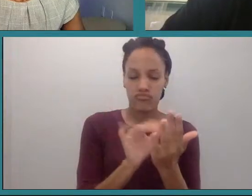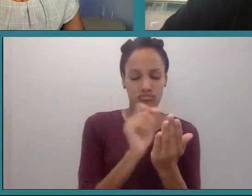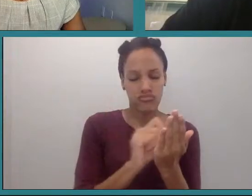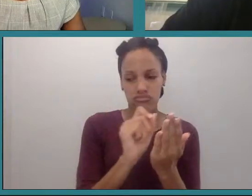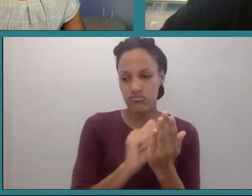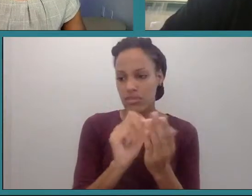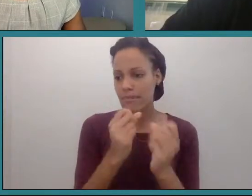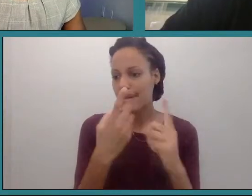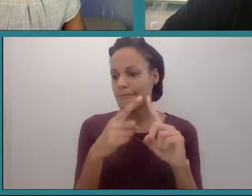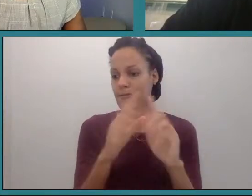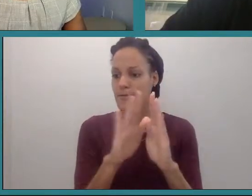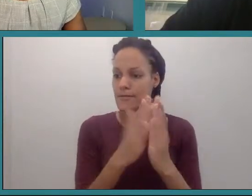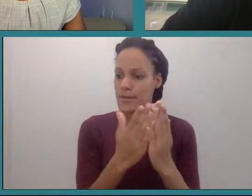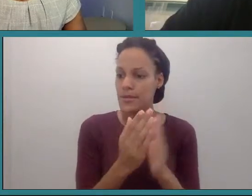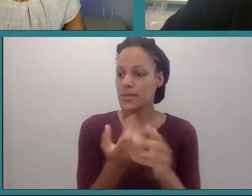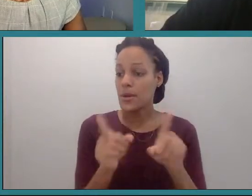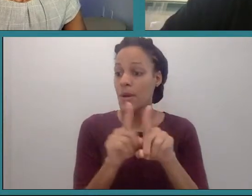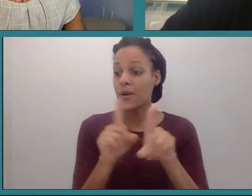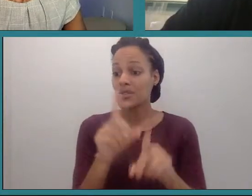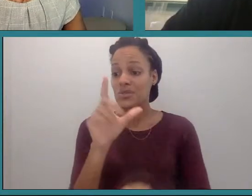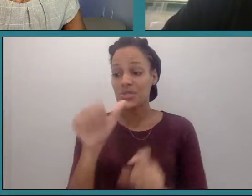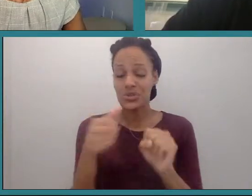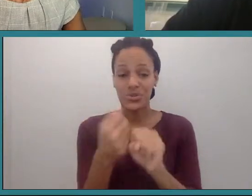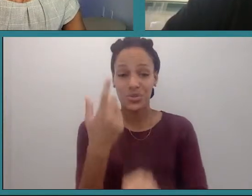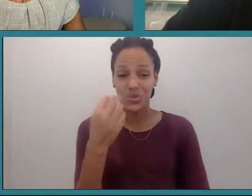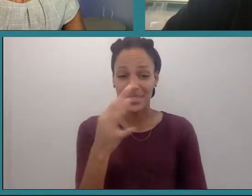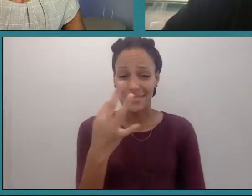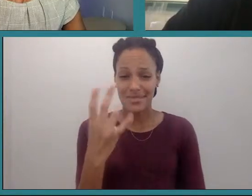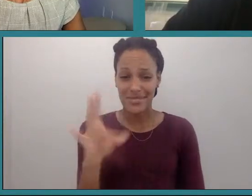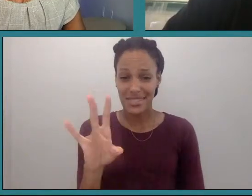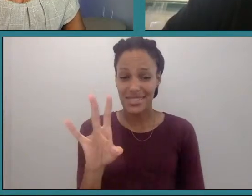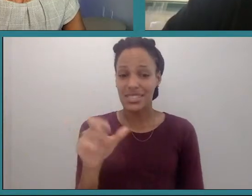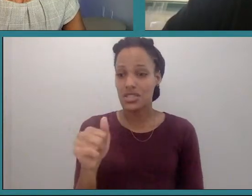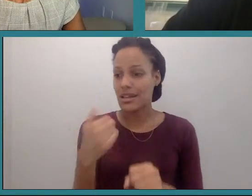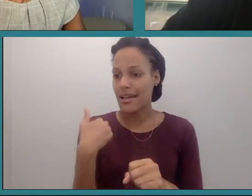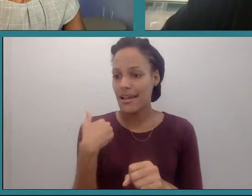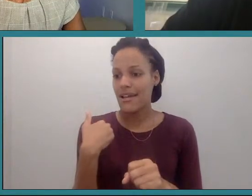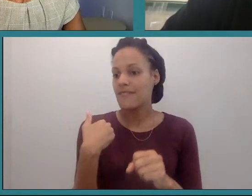Sheena published the Encyclopedia of Black Comics. which is the first book of its kind.